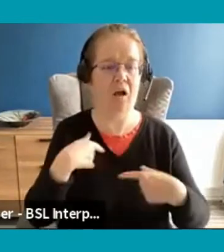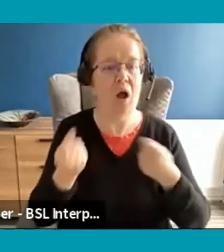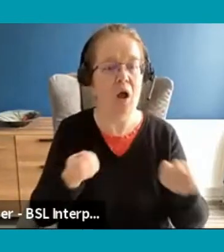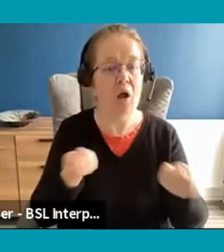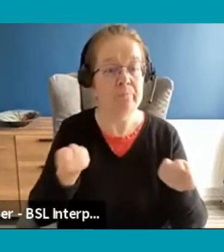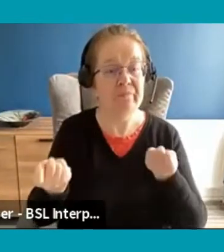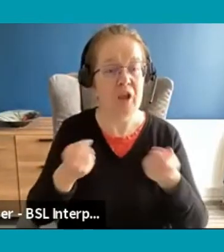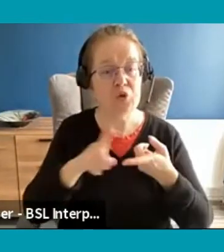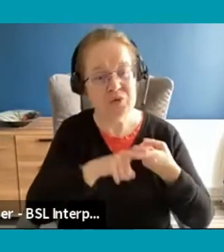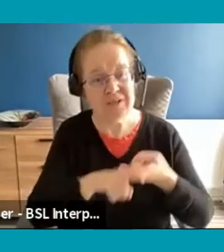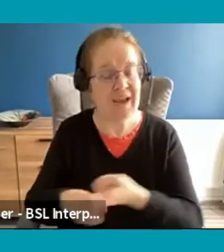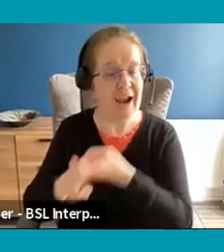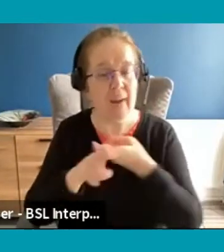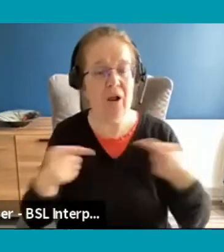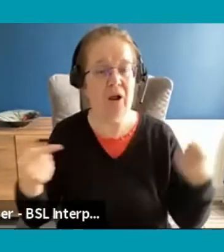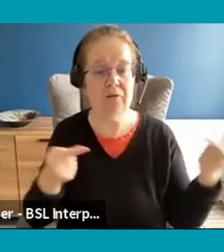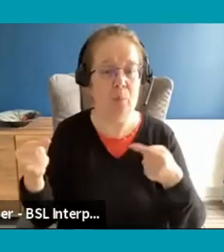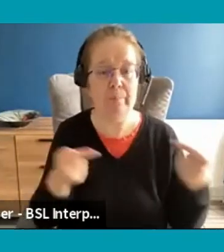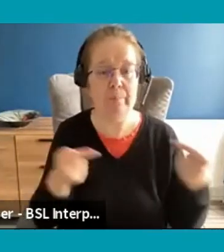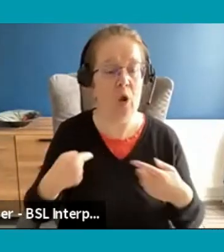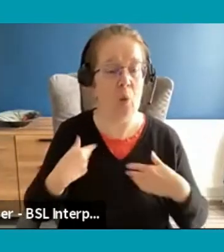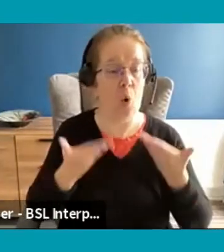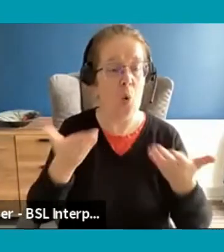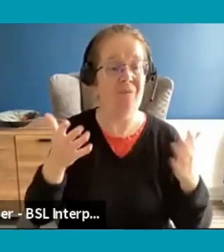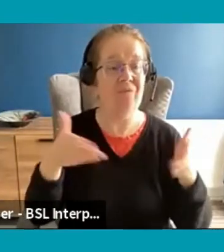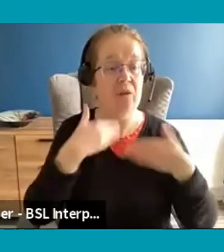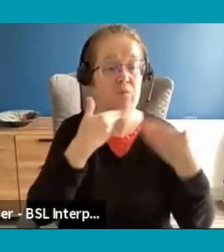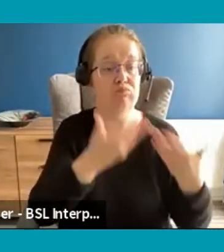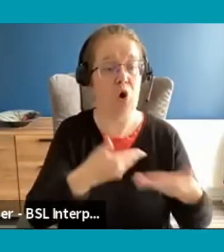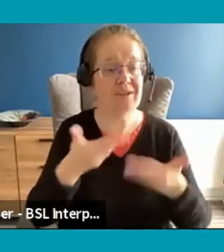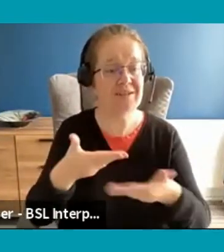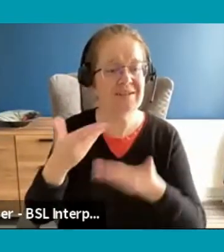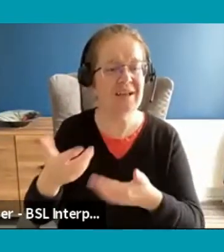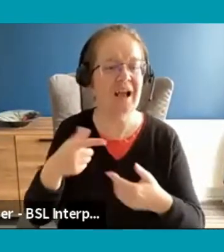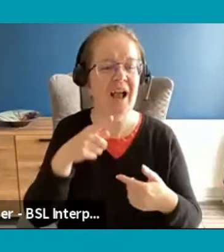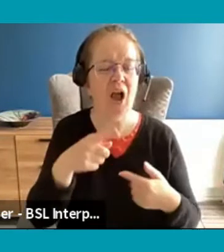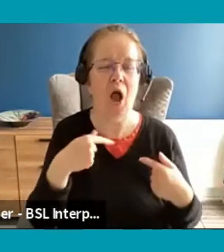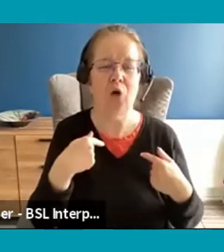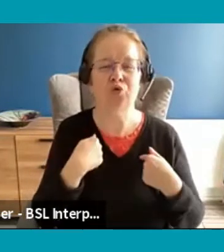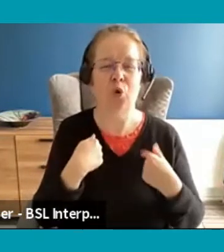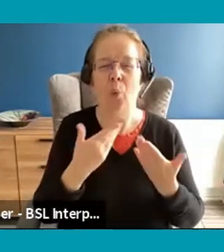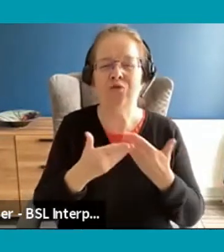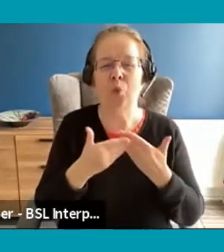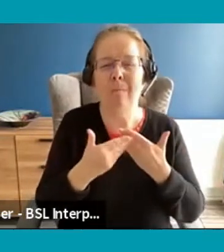competition we'll offer prizes to them. So we're doing a little bit more than the recruitment we're trying to provide